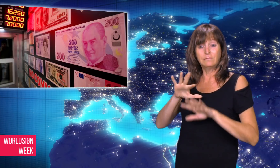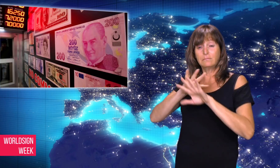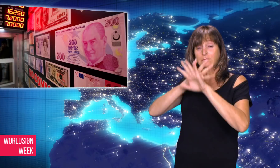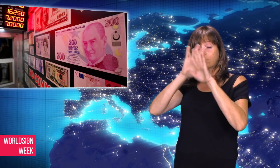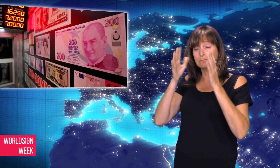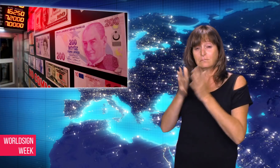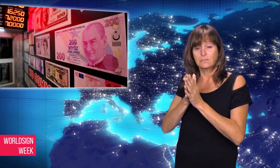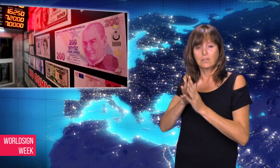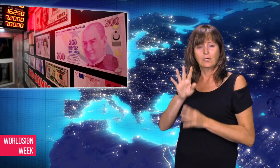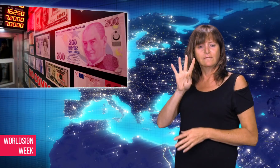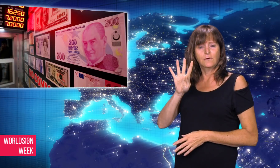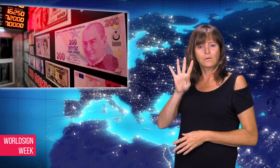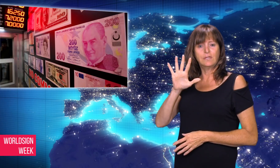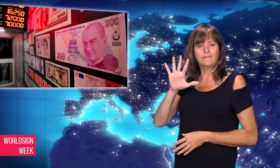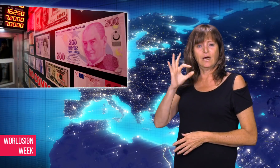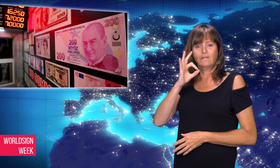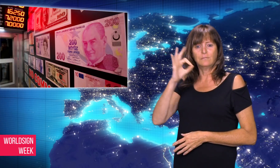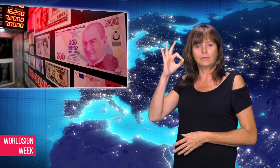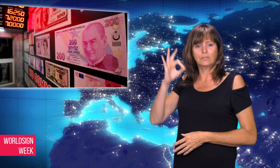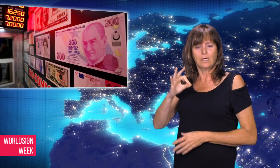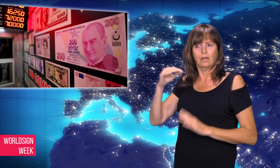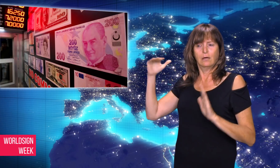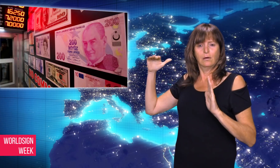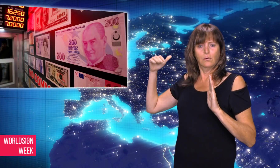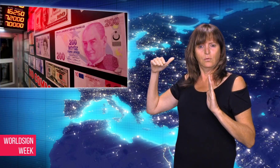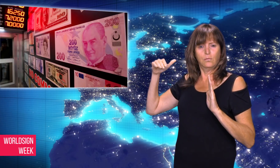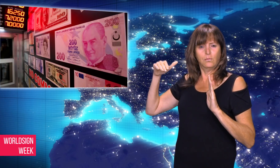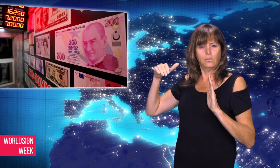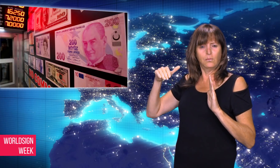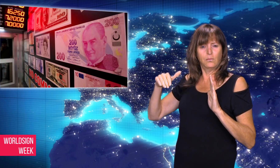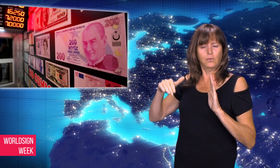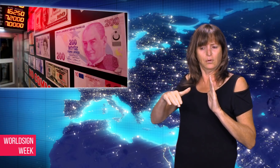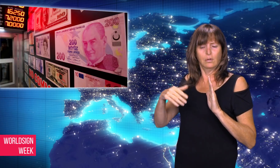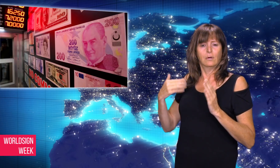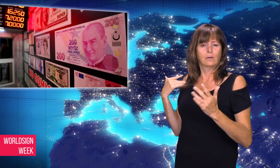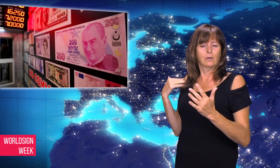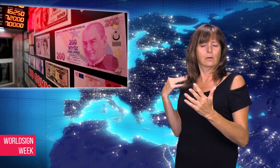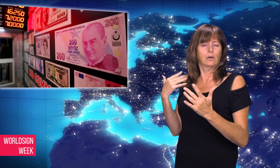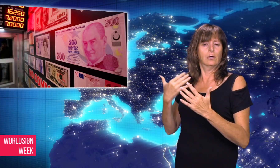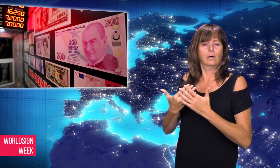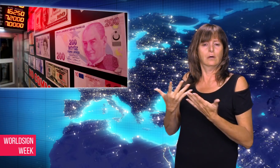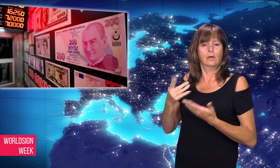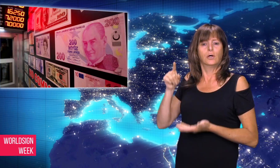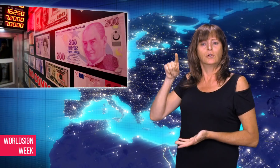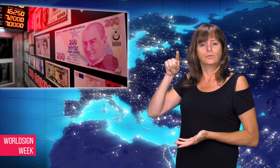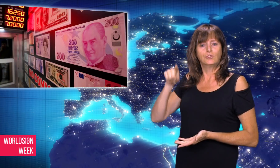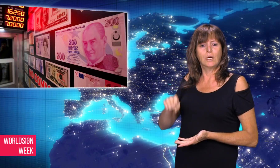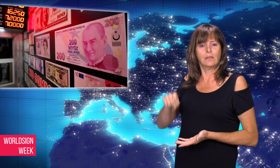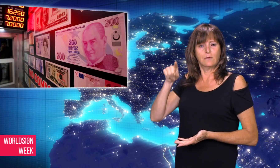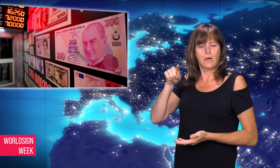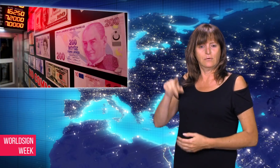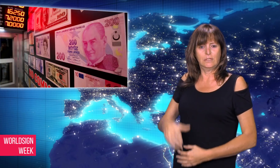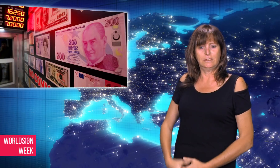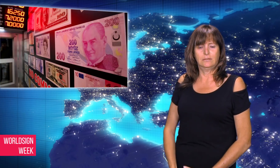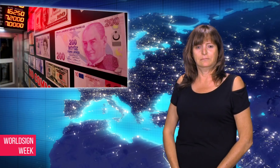making it 45% total drop since January of this year. This devaluation is